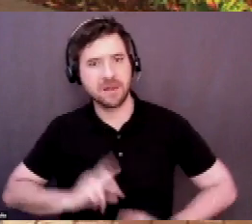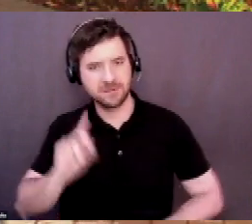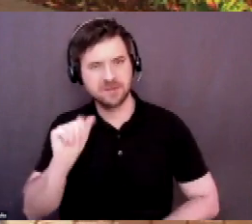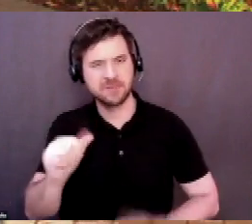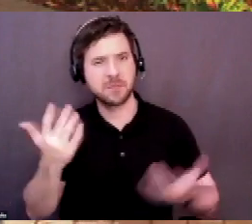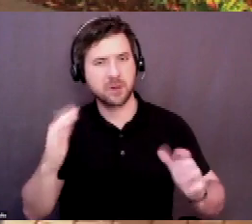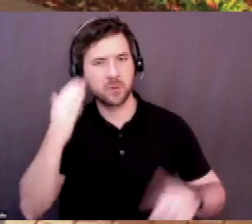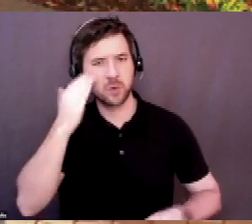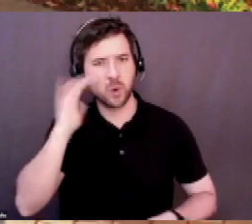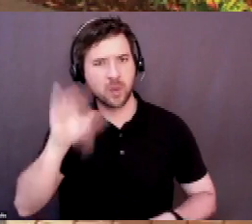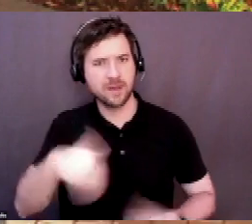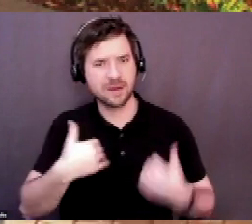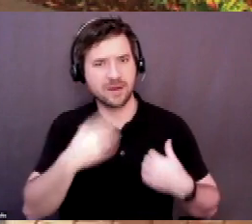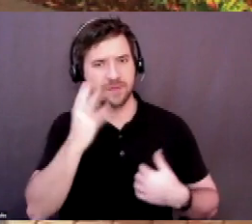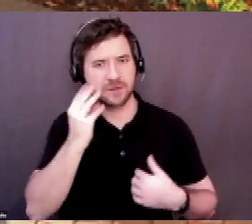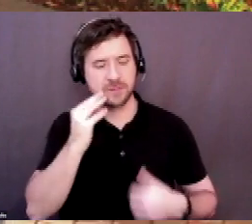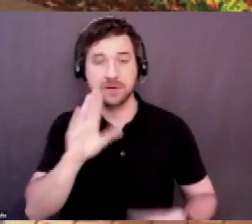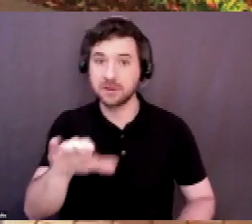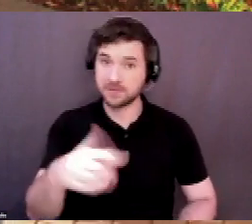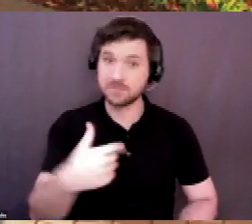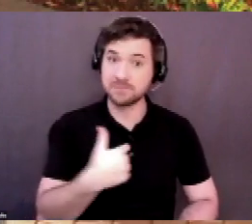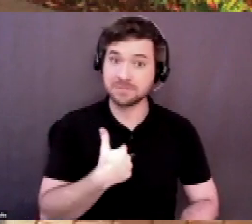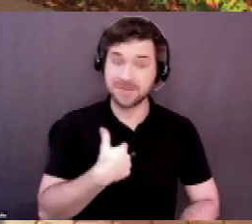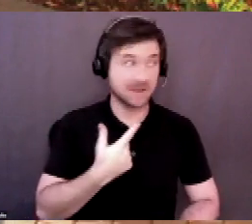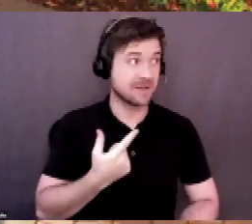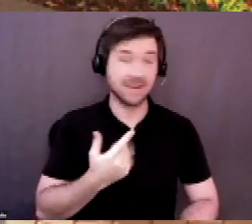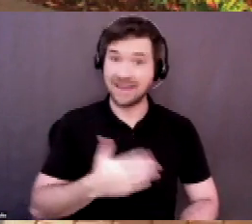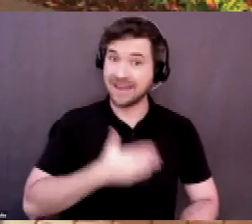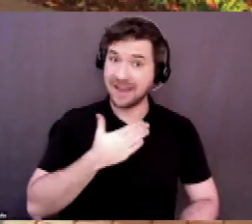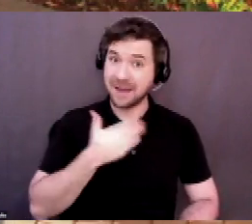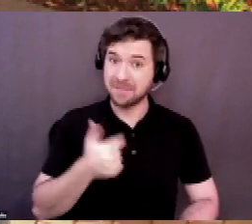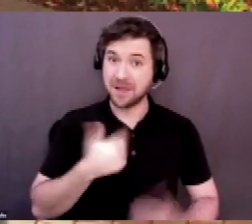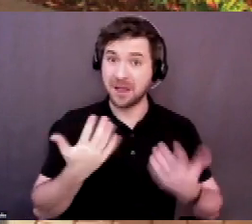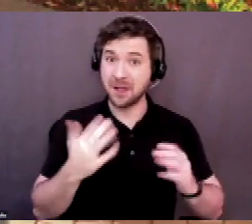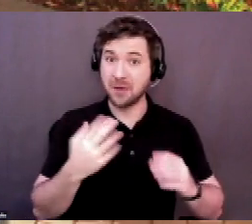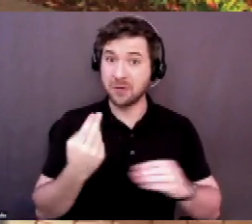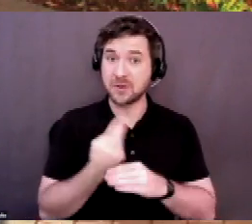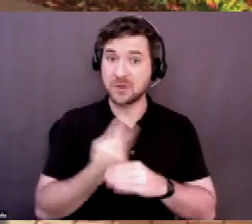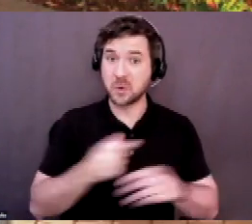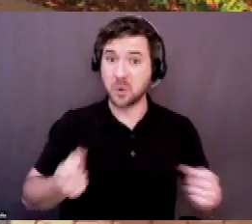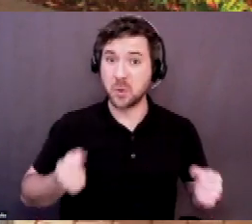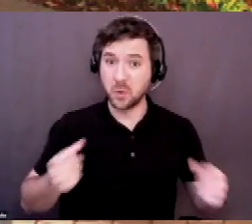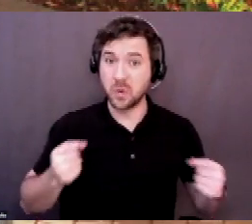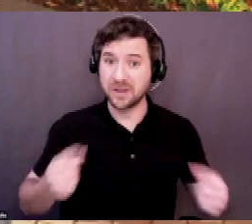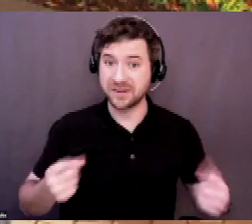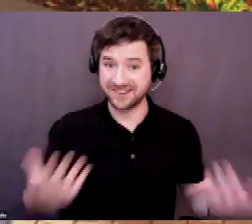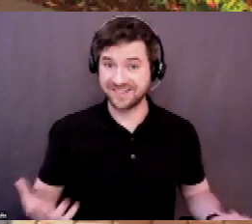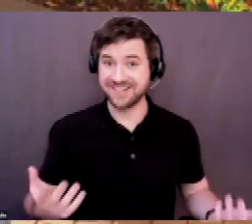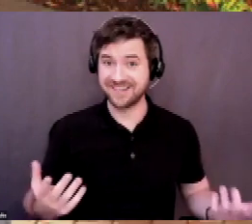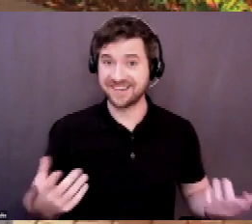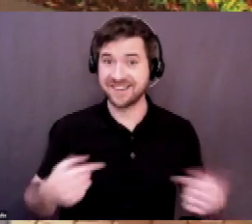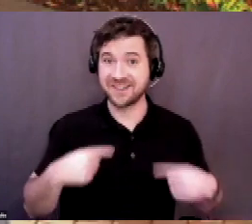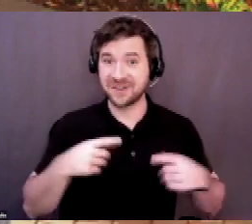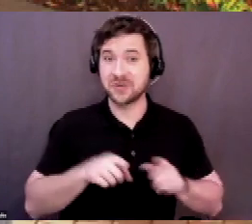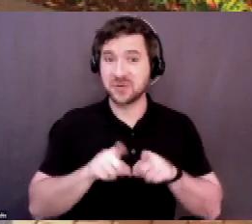I, for one, was so glad I was already a wheelchair user once I was pregnant because I don't know how non